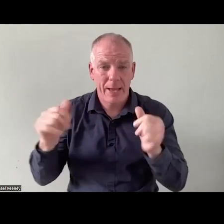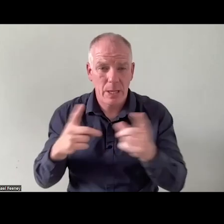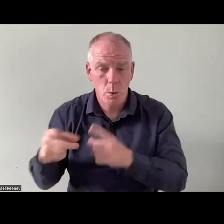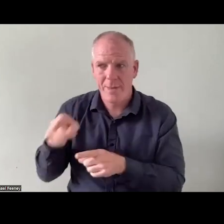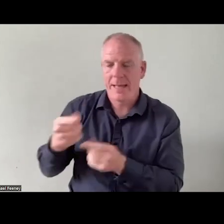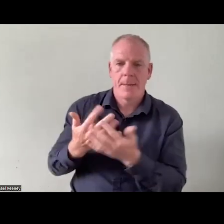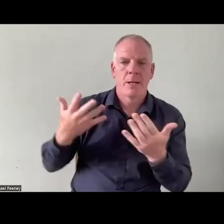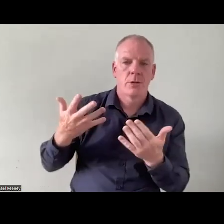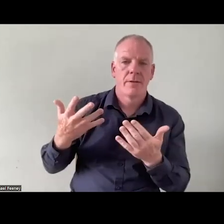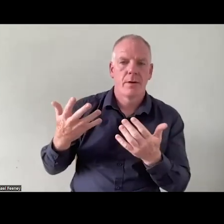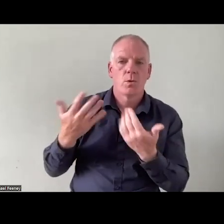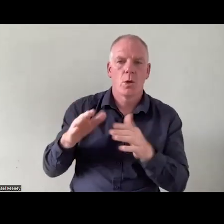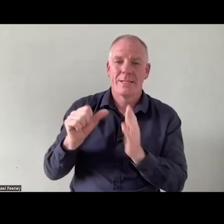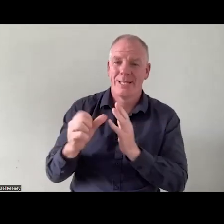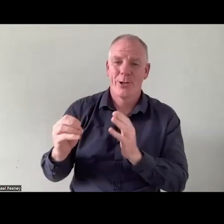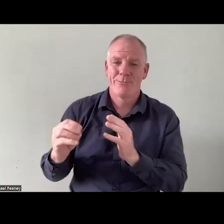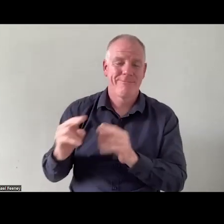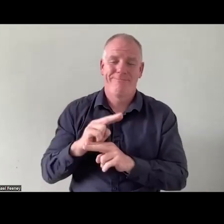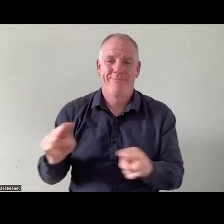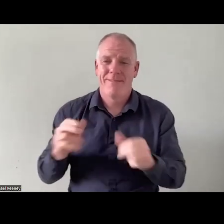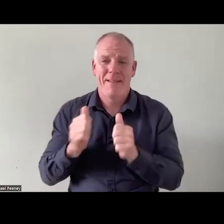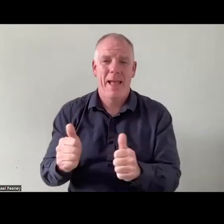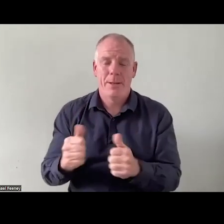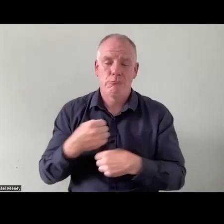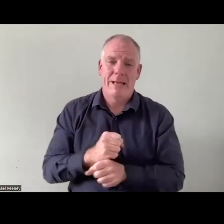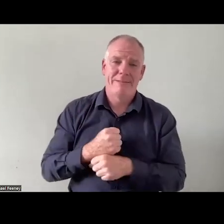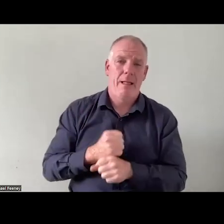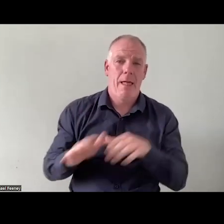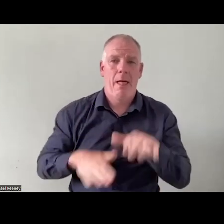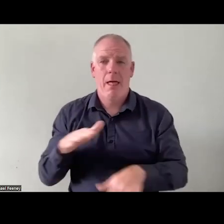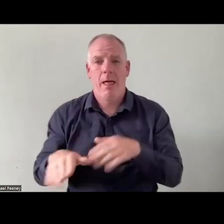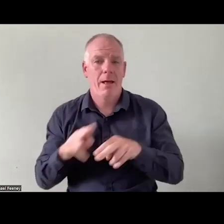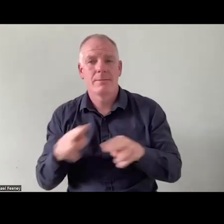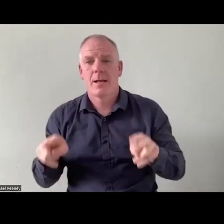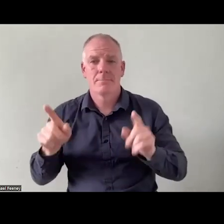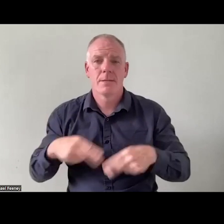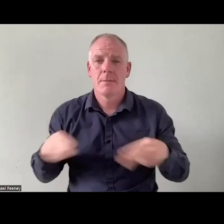which I imagine would be quite stressful and not possible. So, I'm afraid much as things in life,